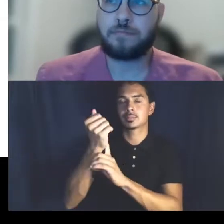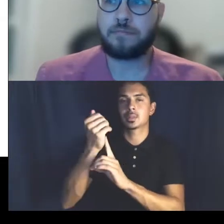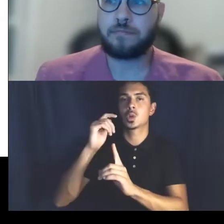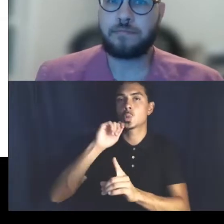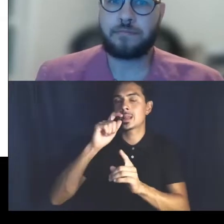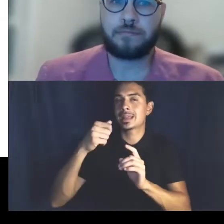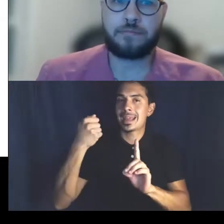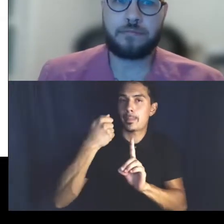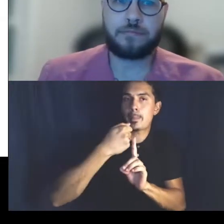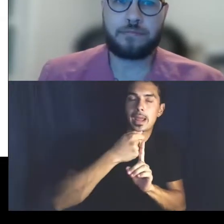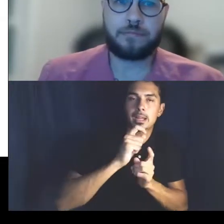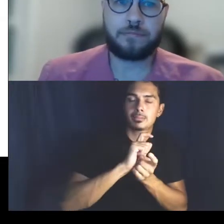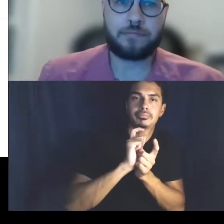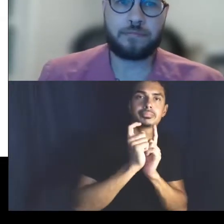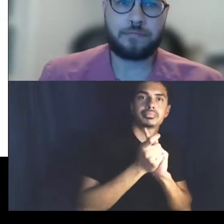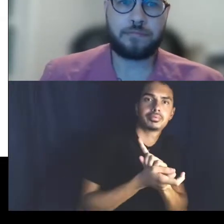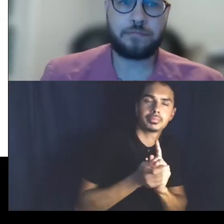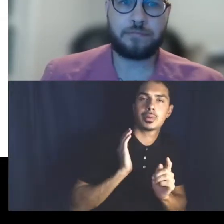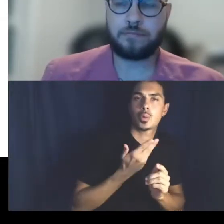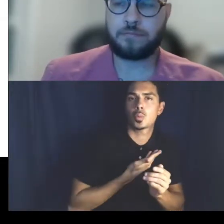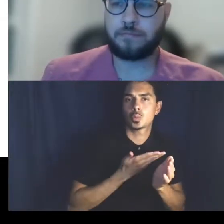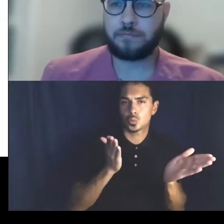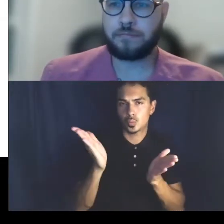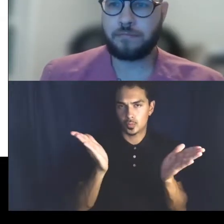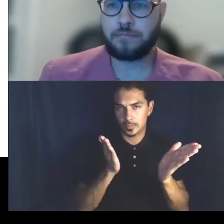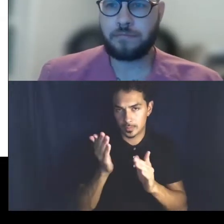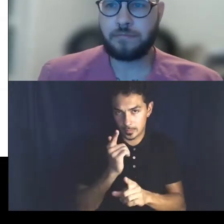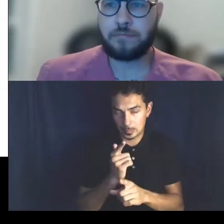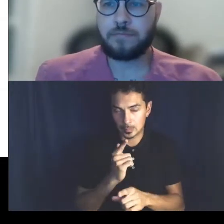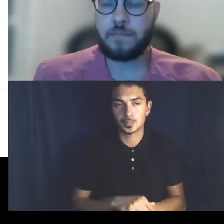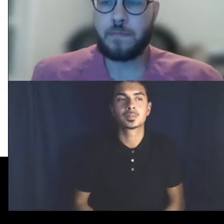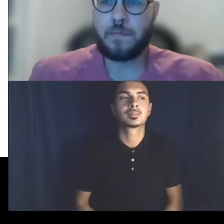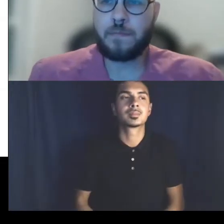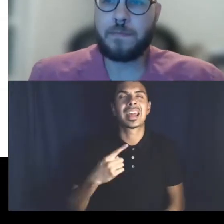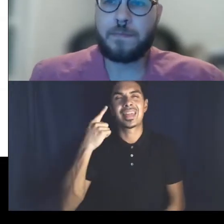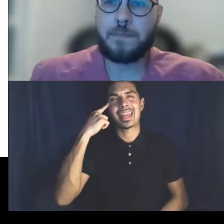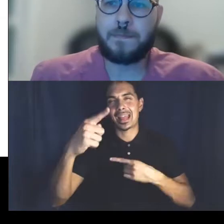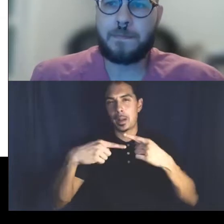So when we think about states that have unfortunately